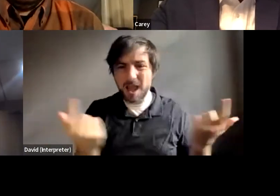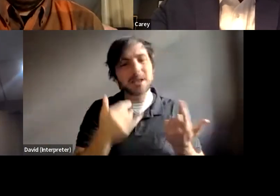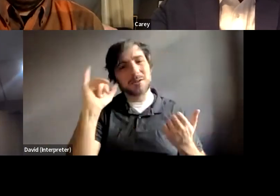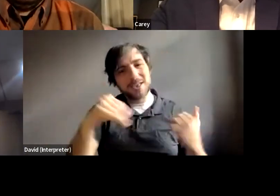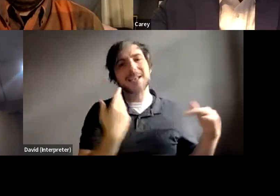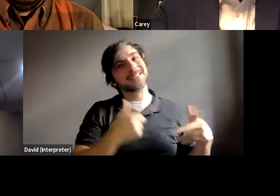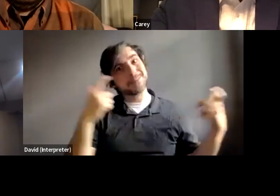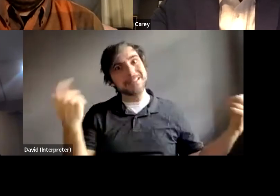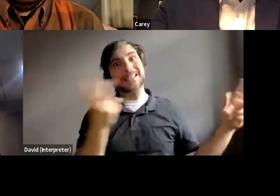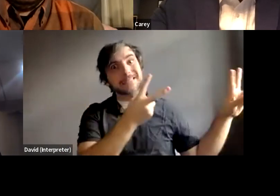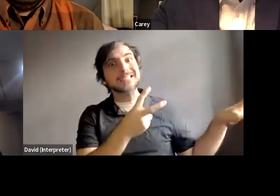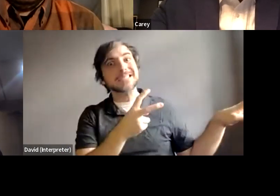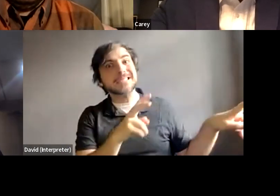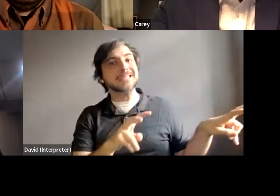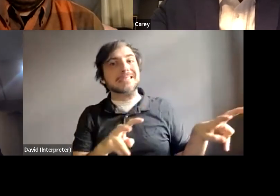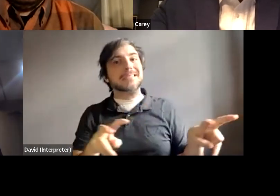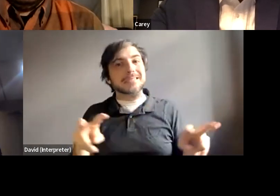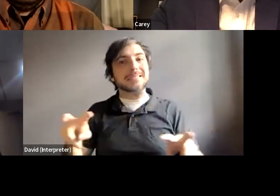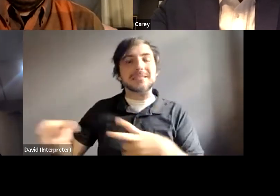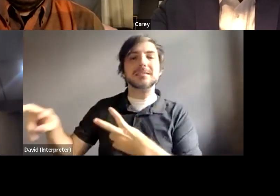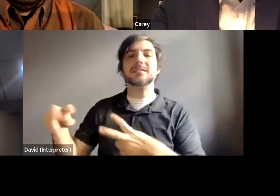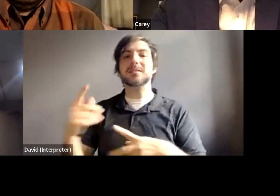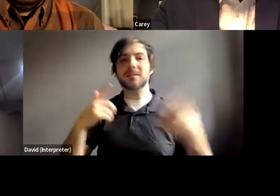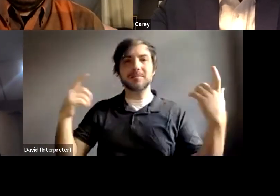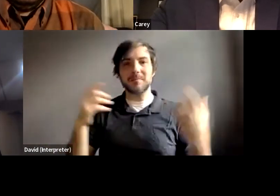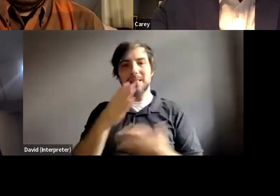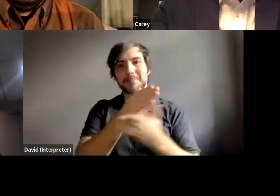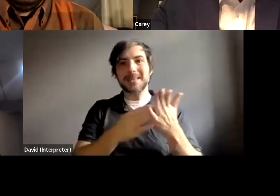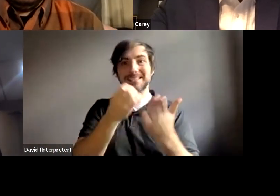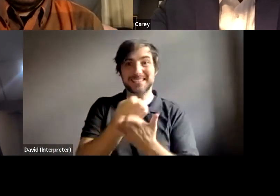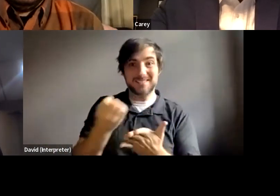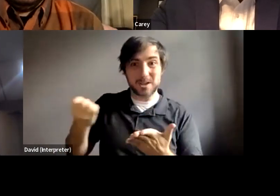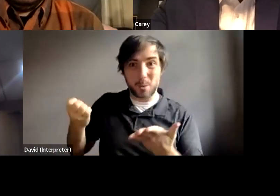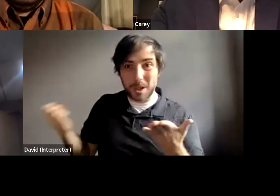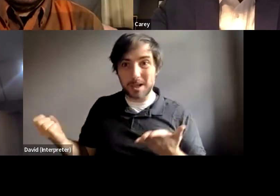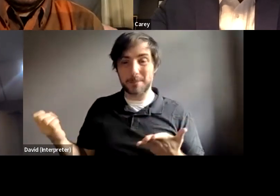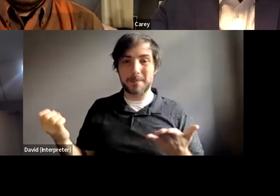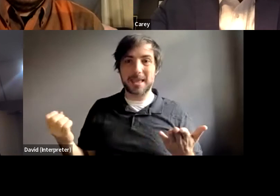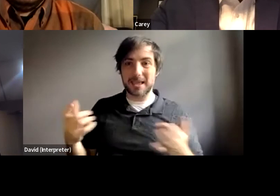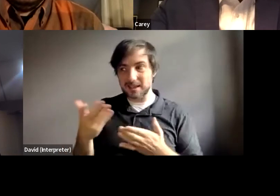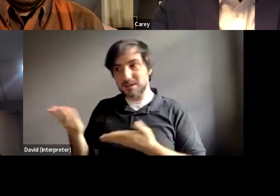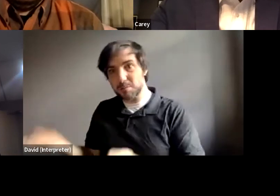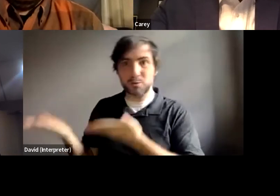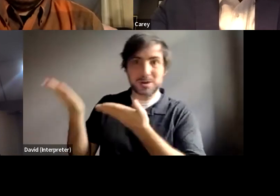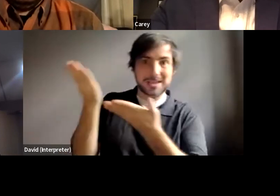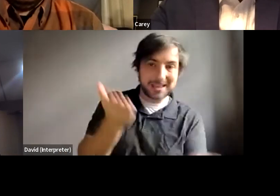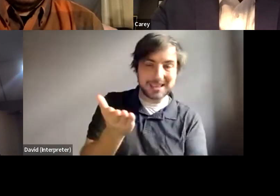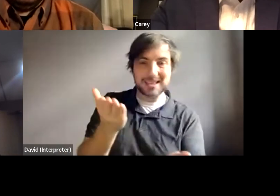ing to and from pieces of equipment might take a couple of minutes. Those are big issues